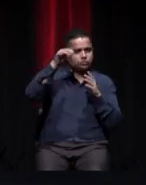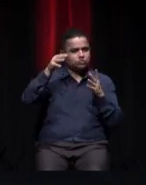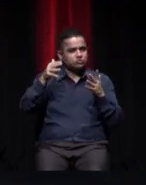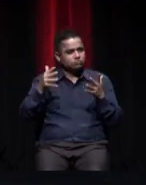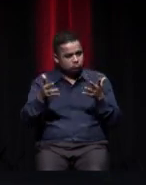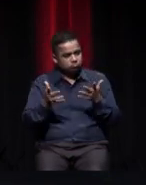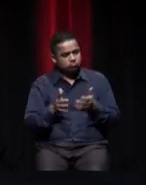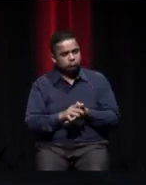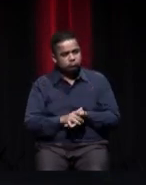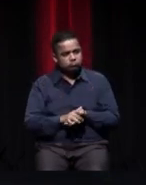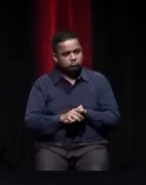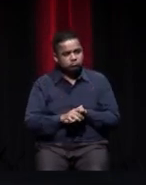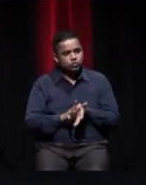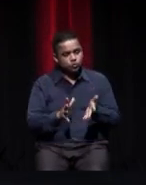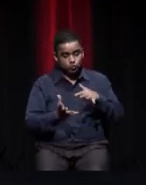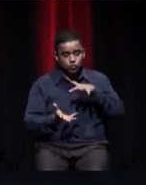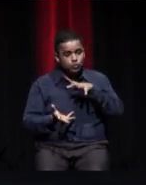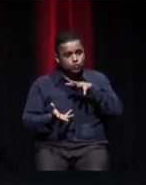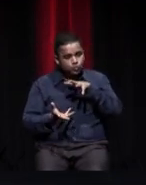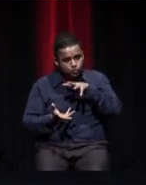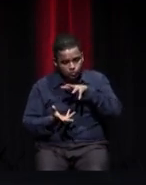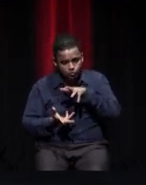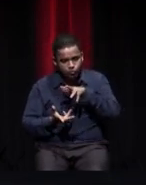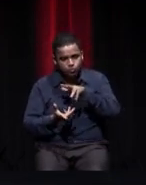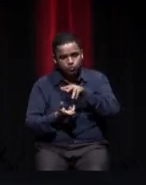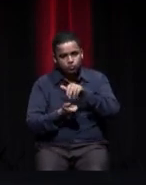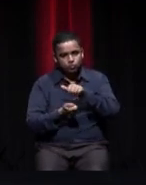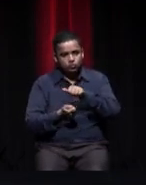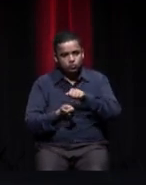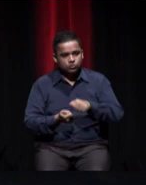in a world whose materiality is made into shreds.